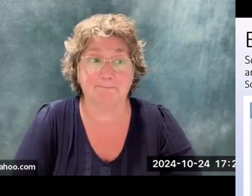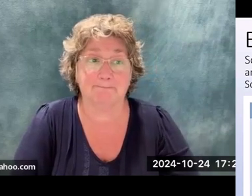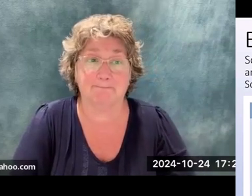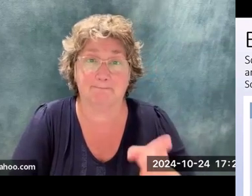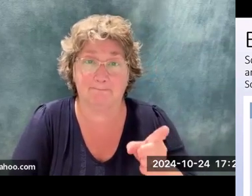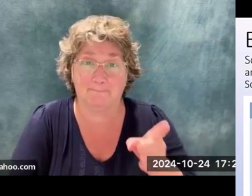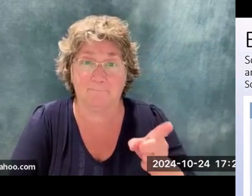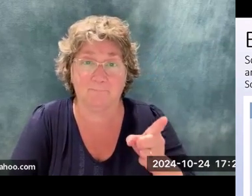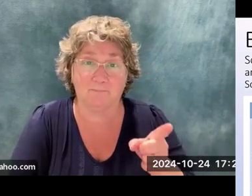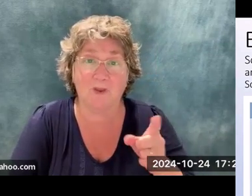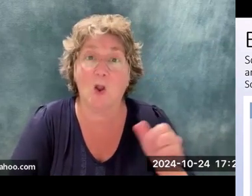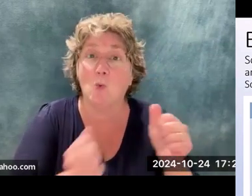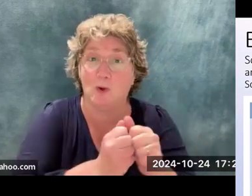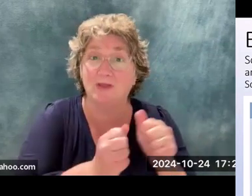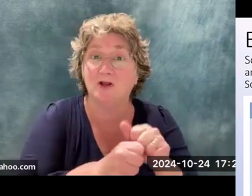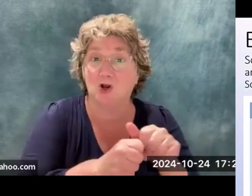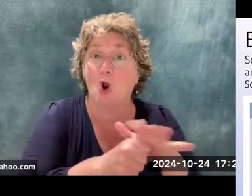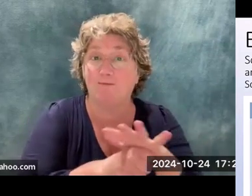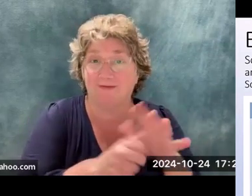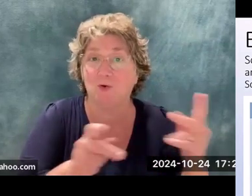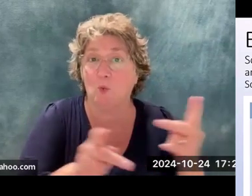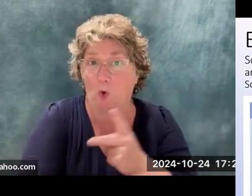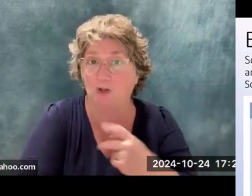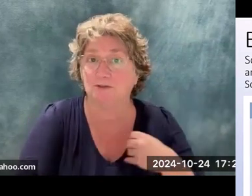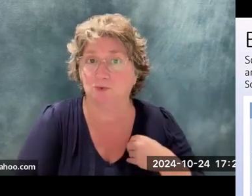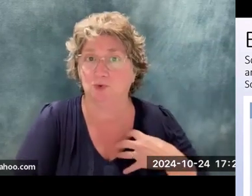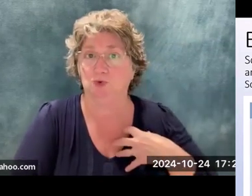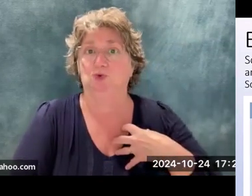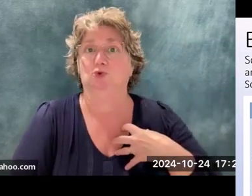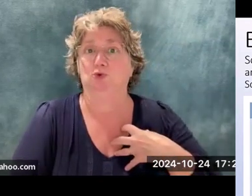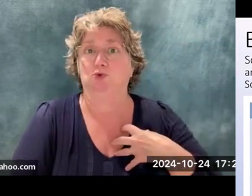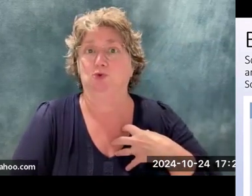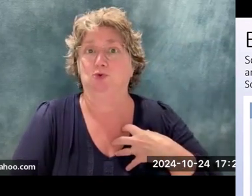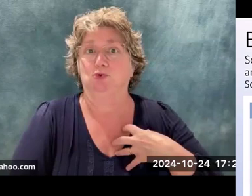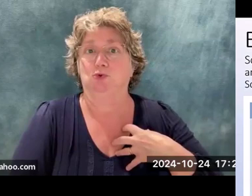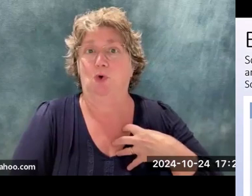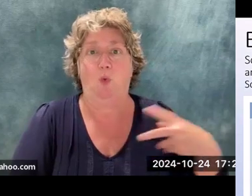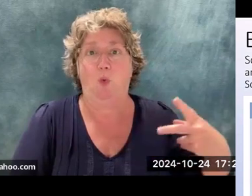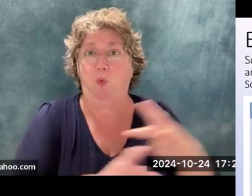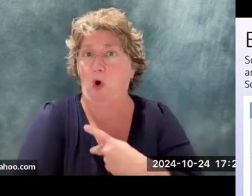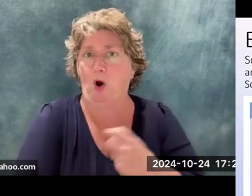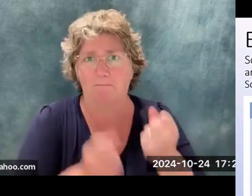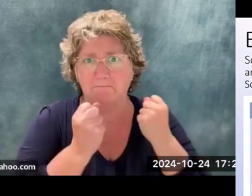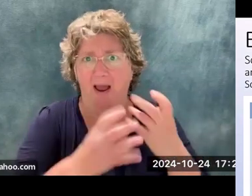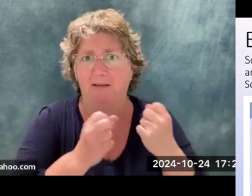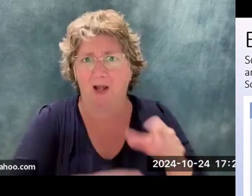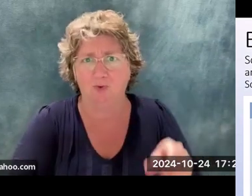With a vaccine, you're going to get 50. So I mean, I